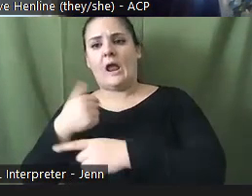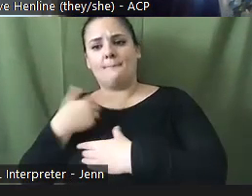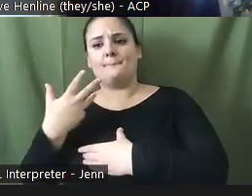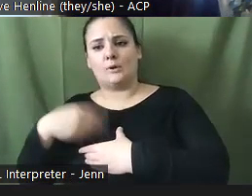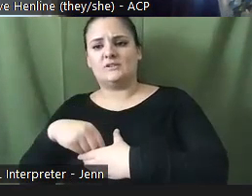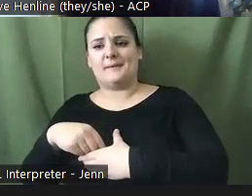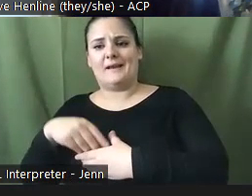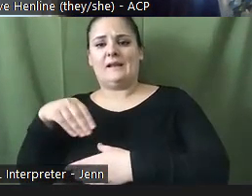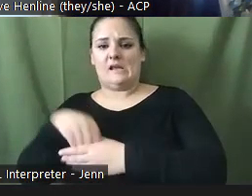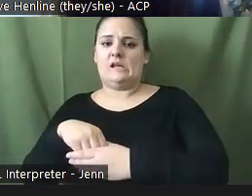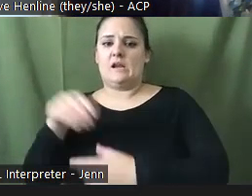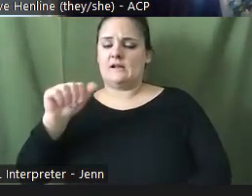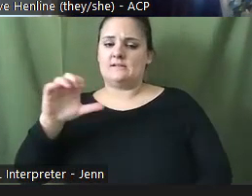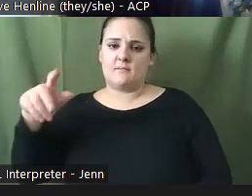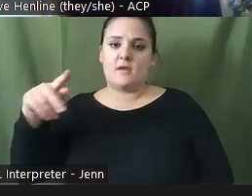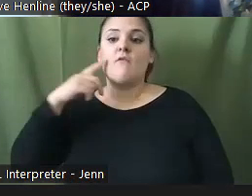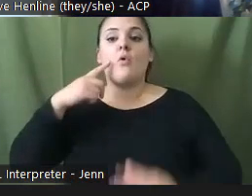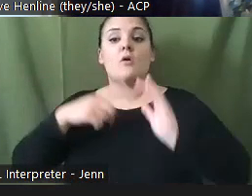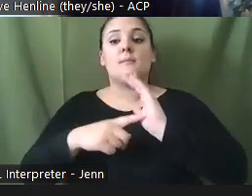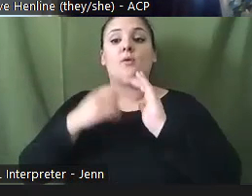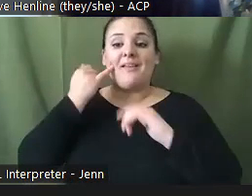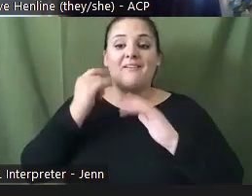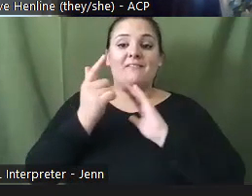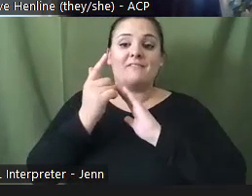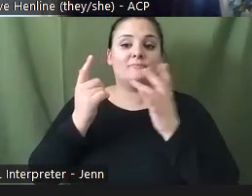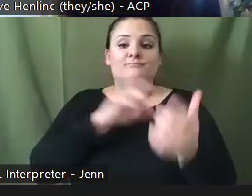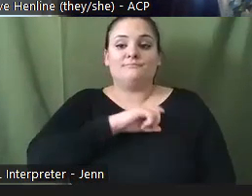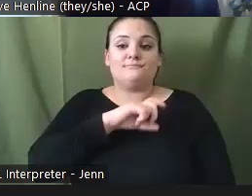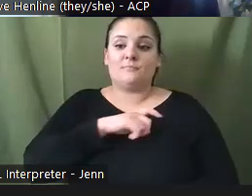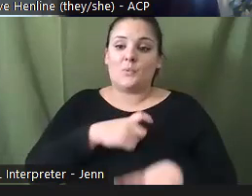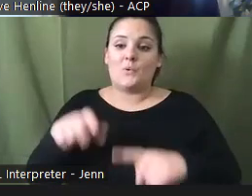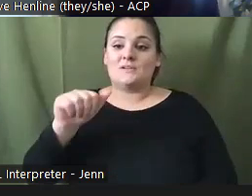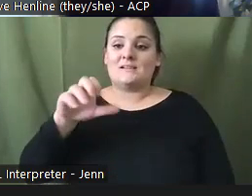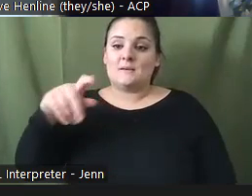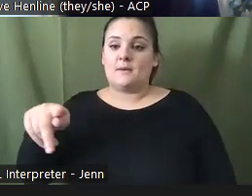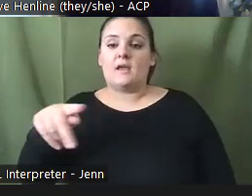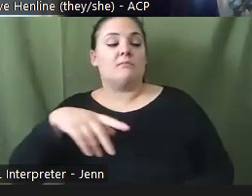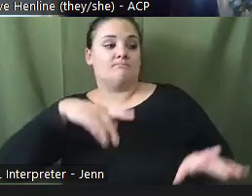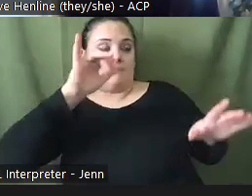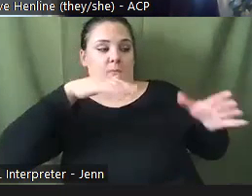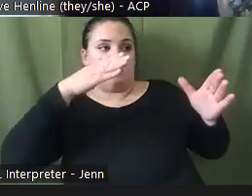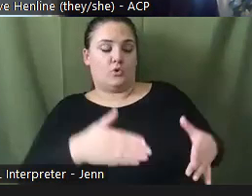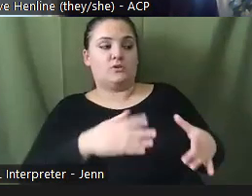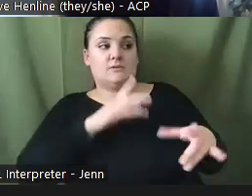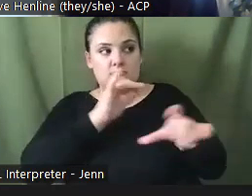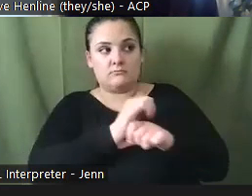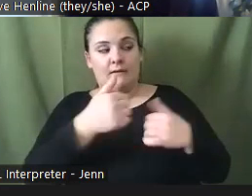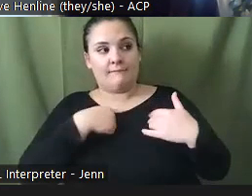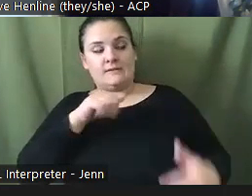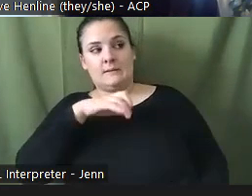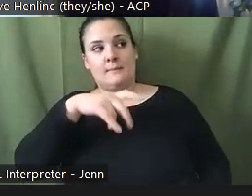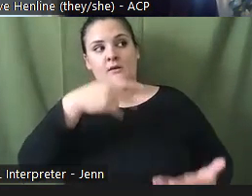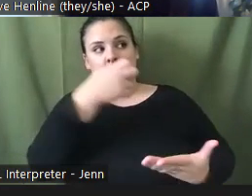law enforcement officer calls the ACP and asks us to confirm if you are an ACP participant, we need